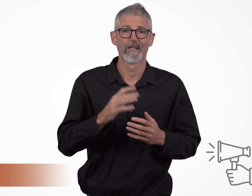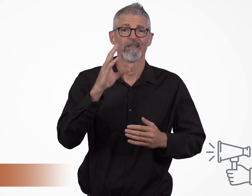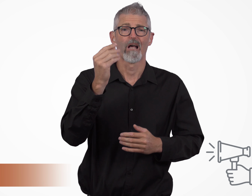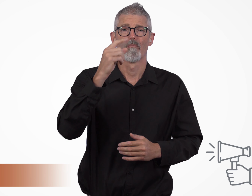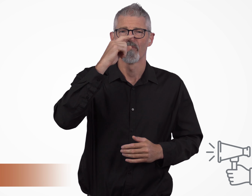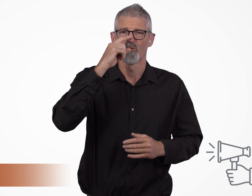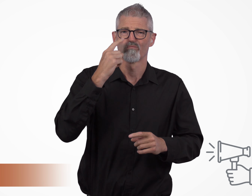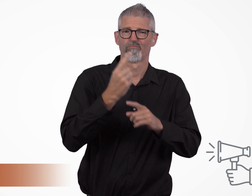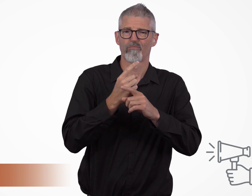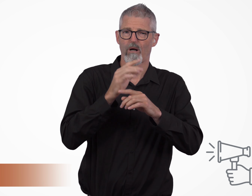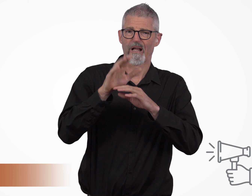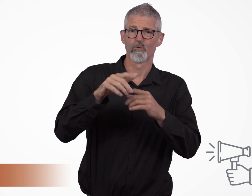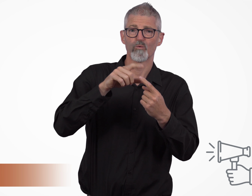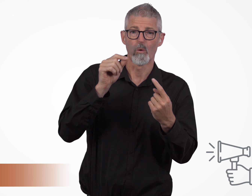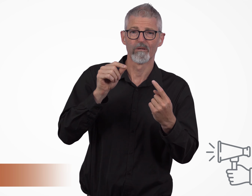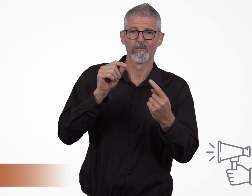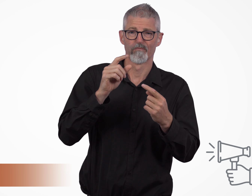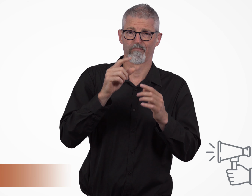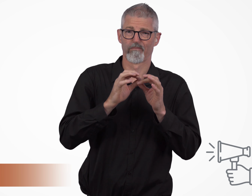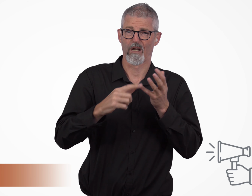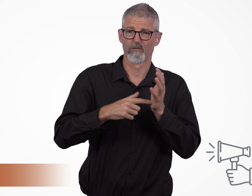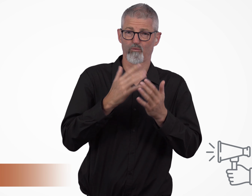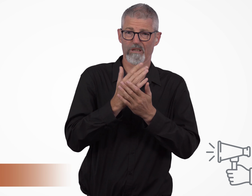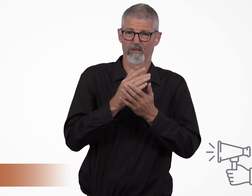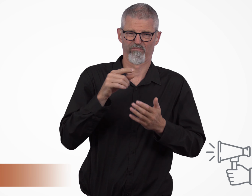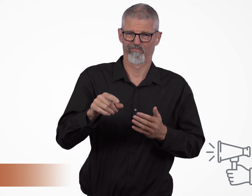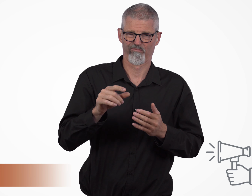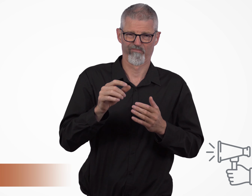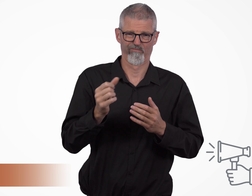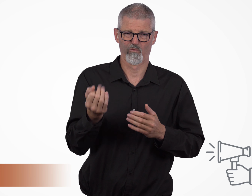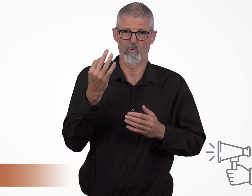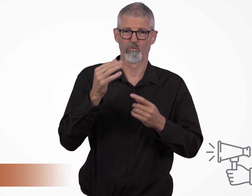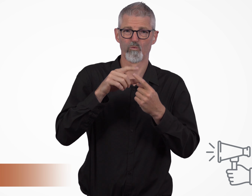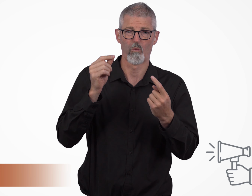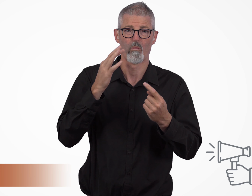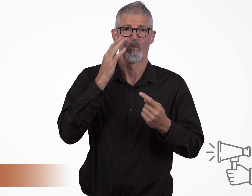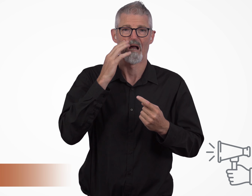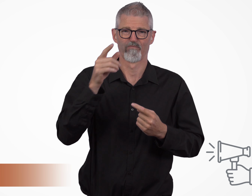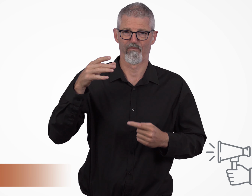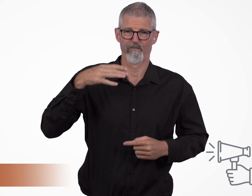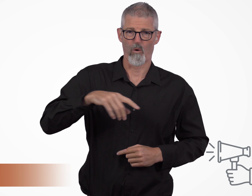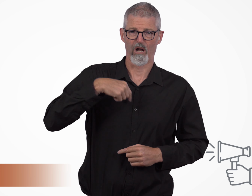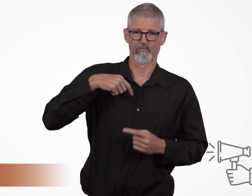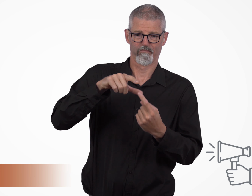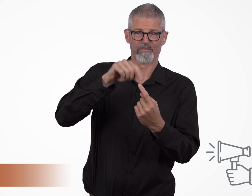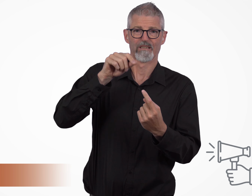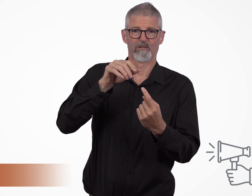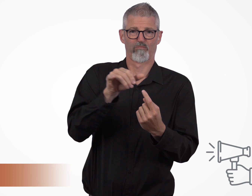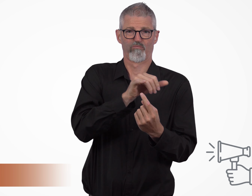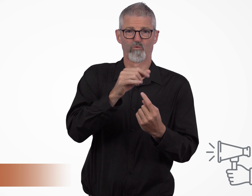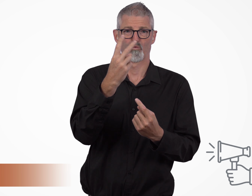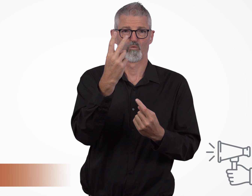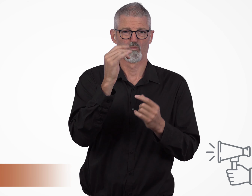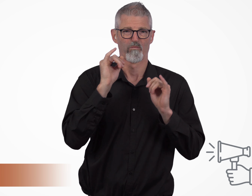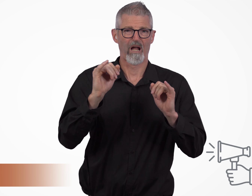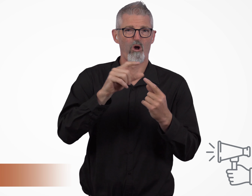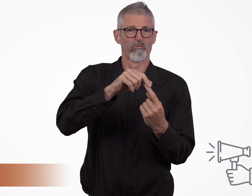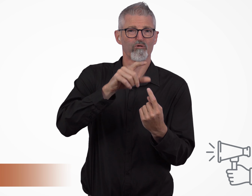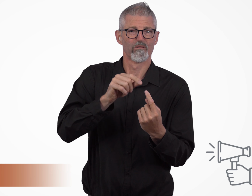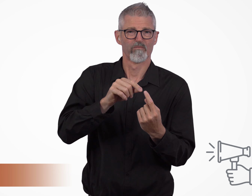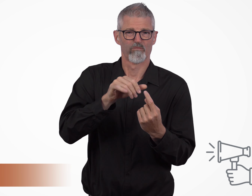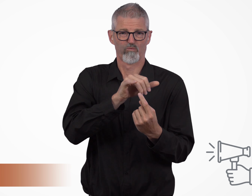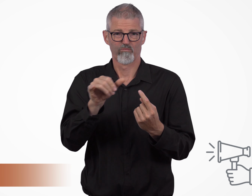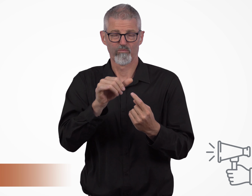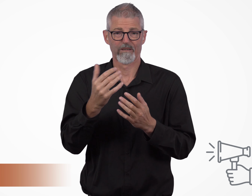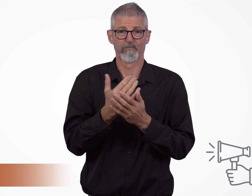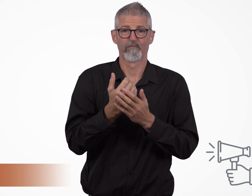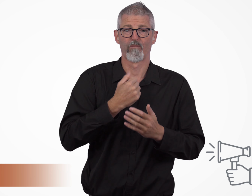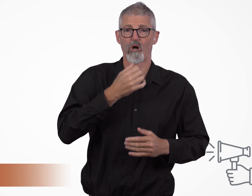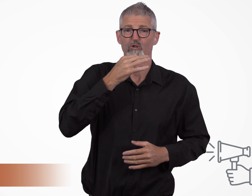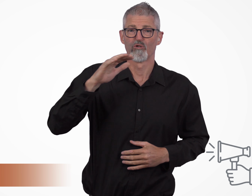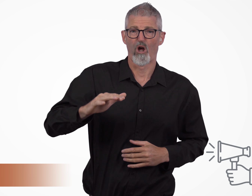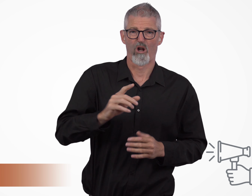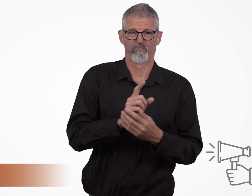“Choice is not the right term when you are asking me to choose between two things that do NOT deliver